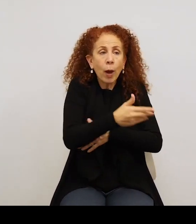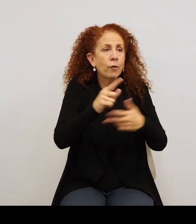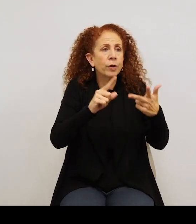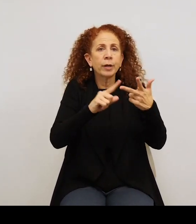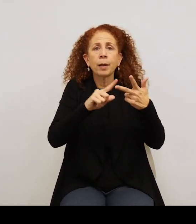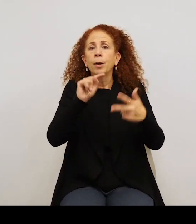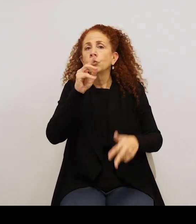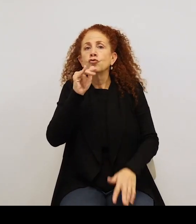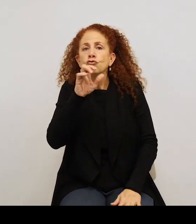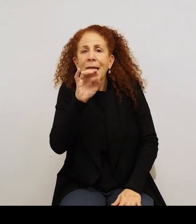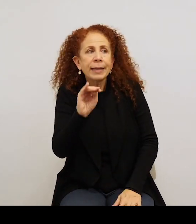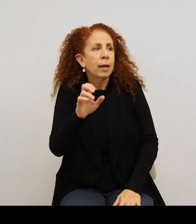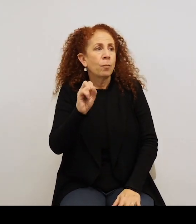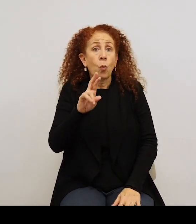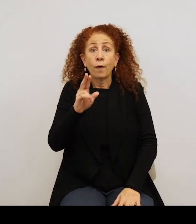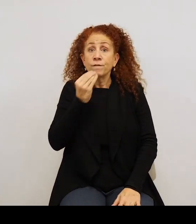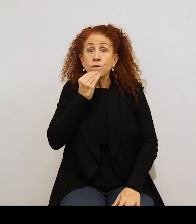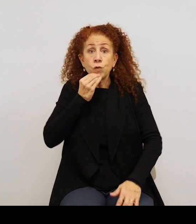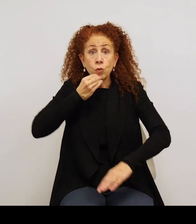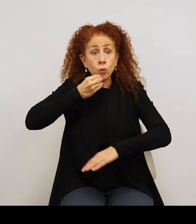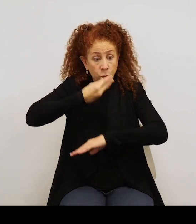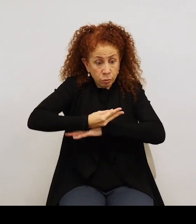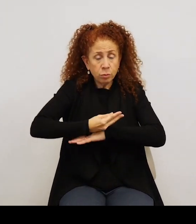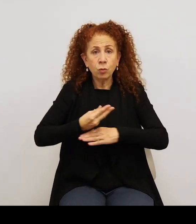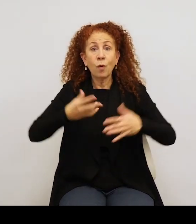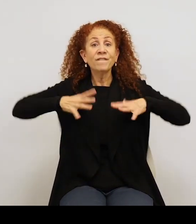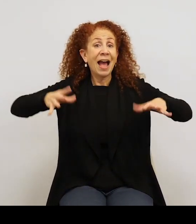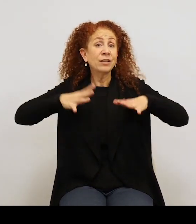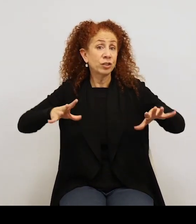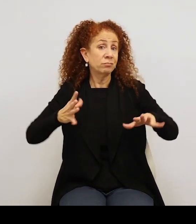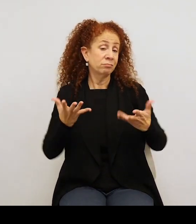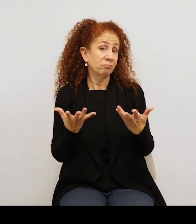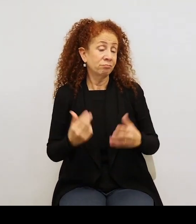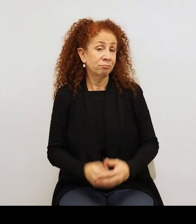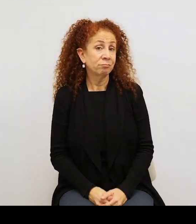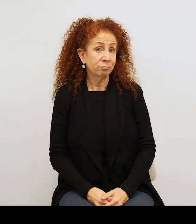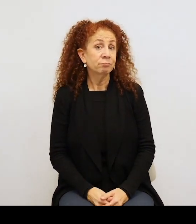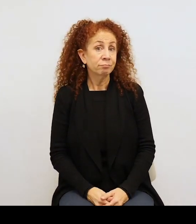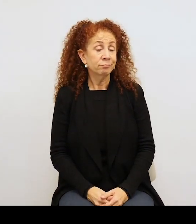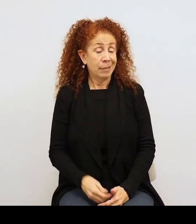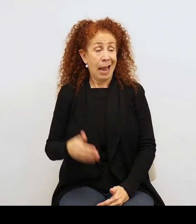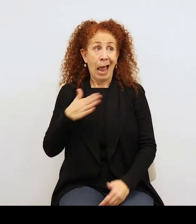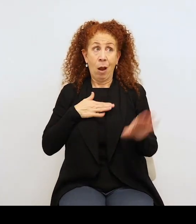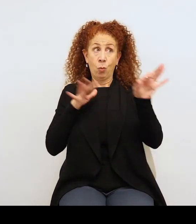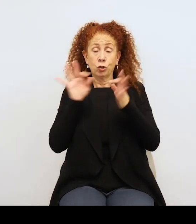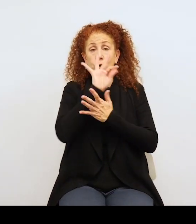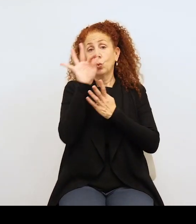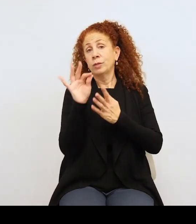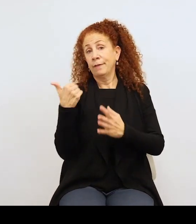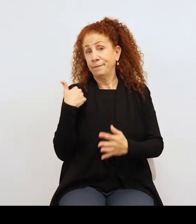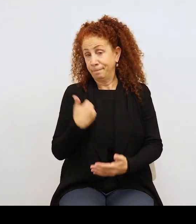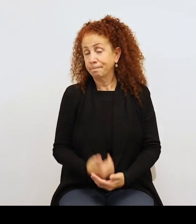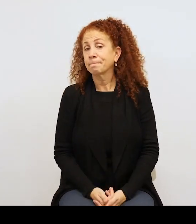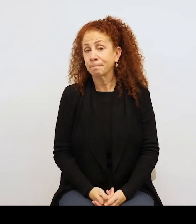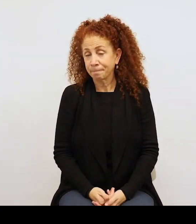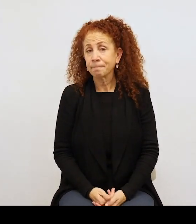or dead on our plates or in our fashion? It's a choice we have to make, and it's a choice--